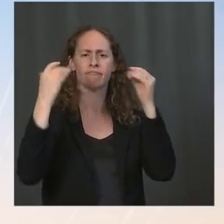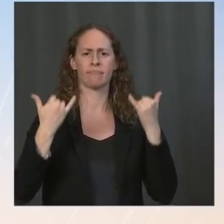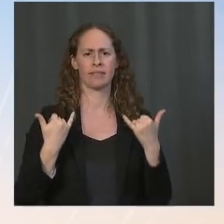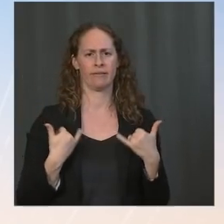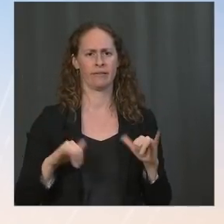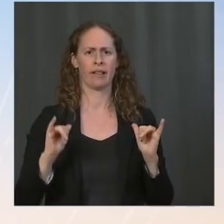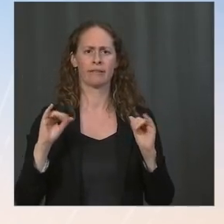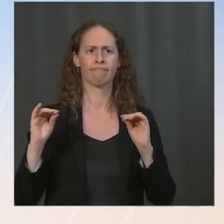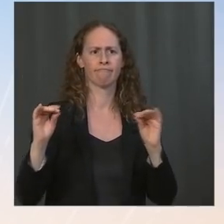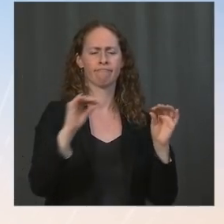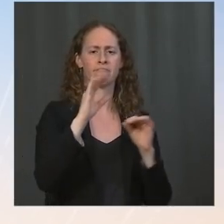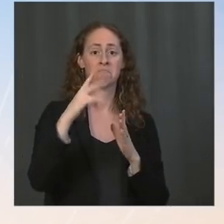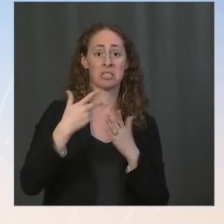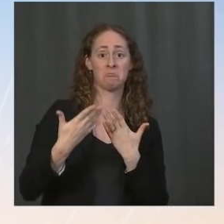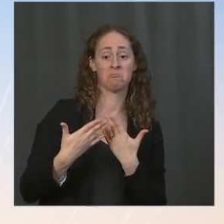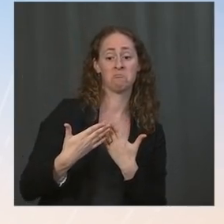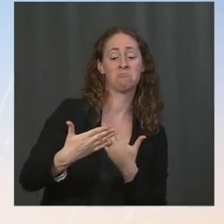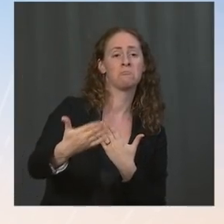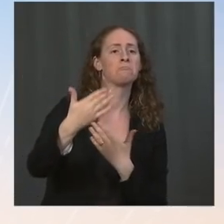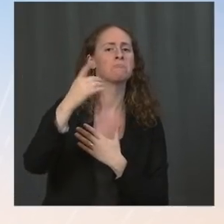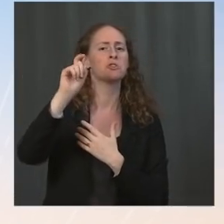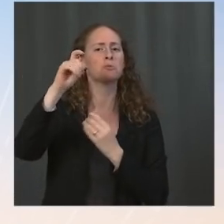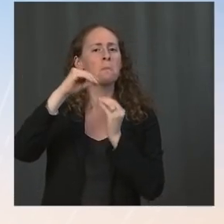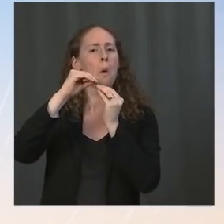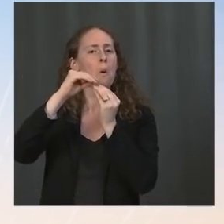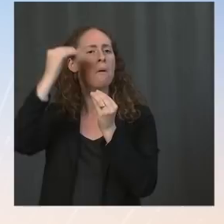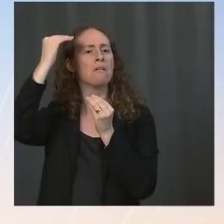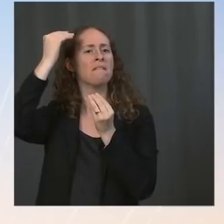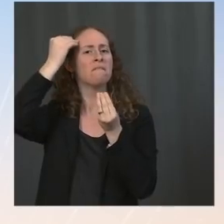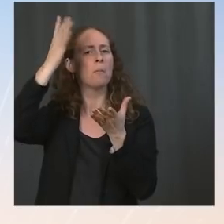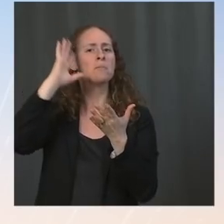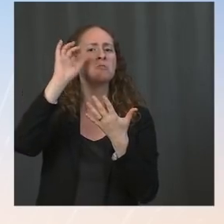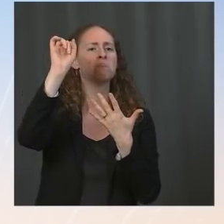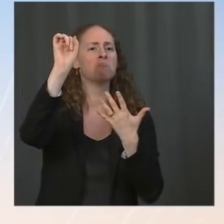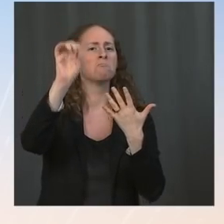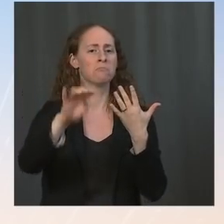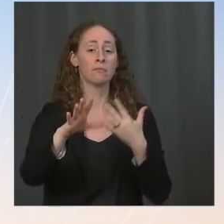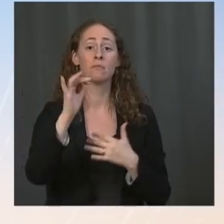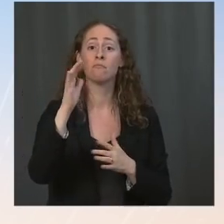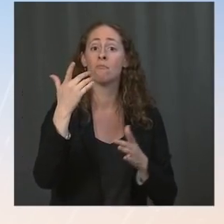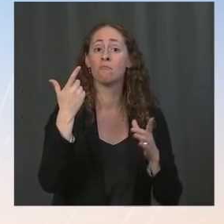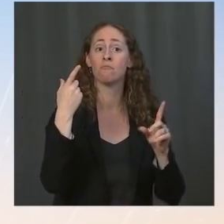There are different components of this, right? The airport operations -- it may take some time to get that going.